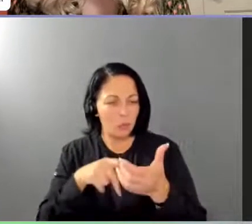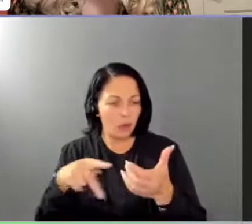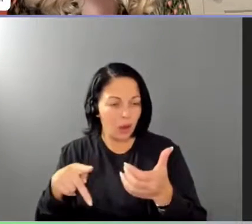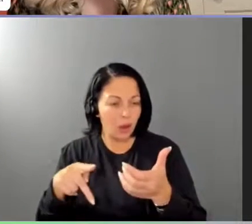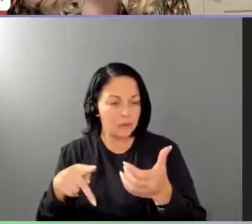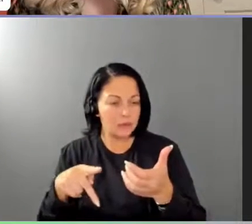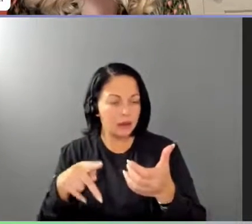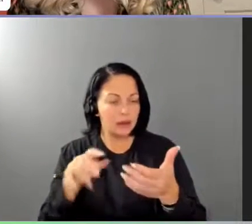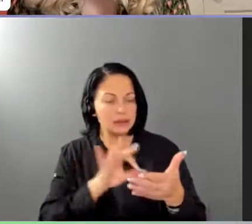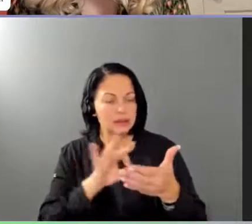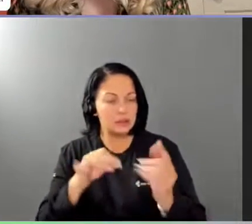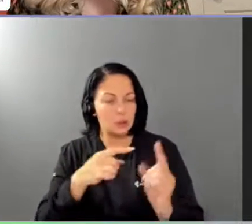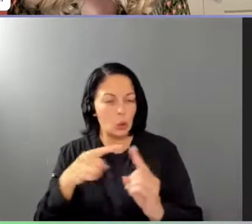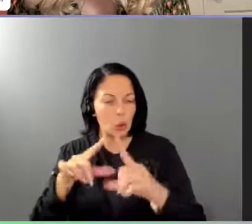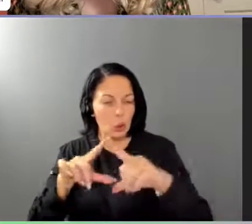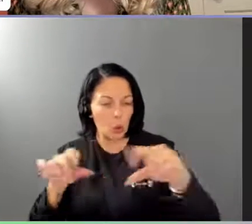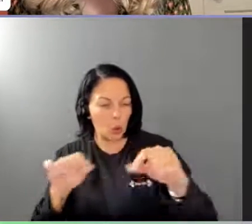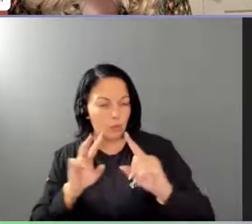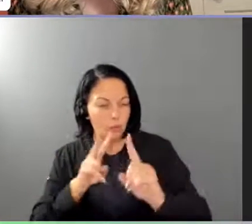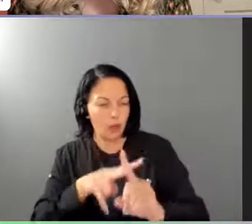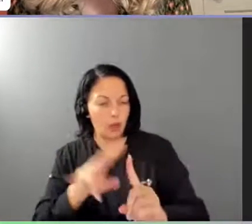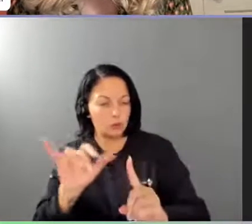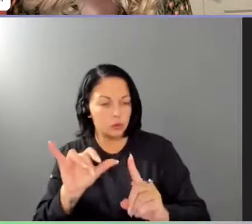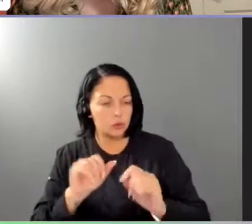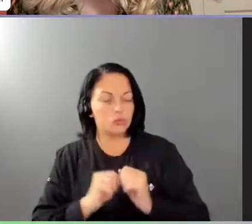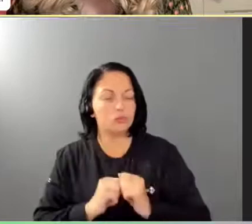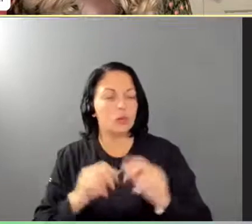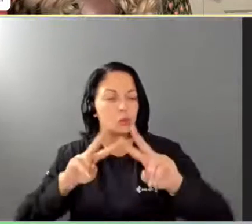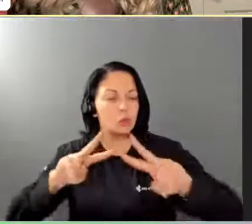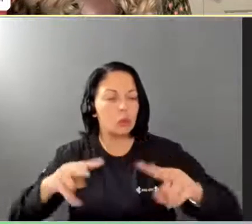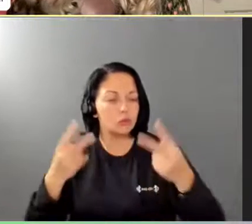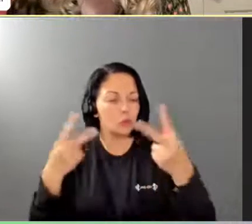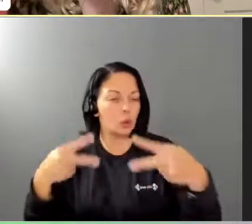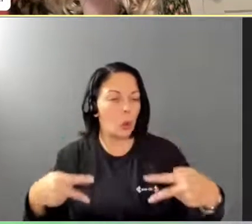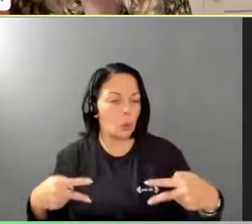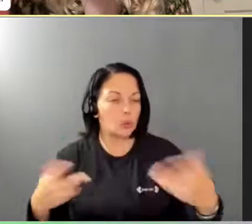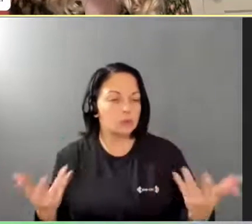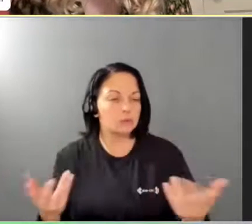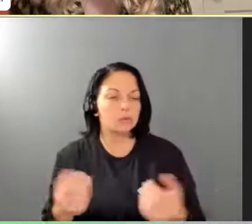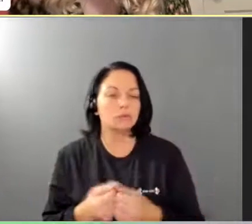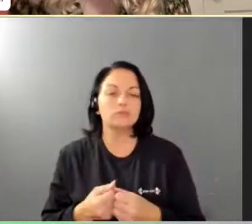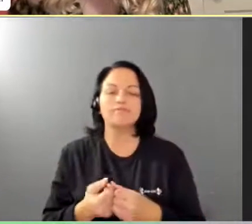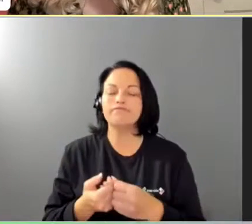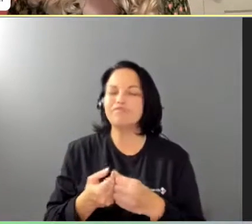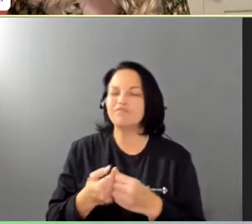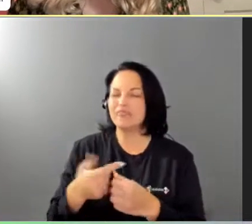some more questions and, so. Does github have native mobile apps and if so does the